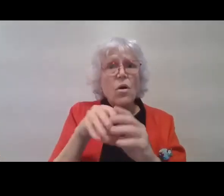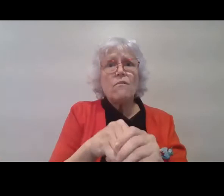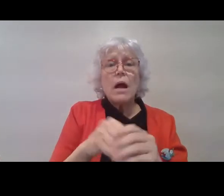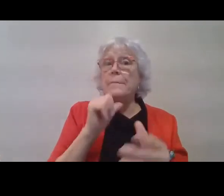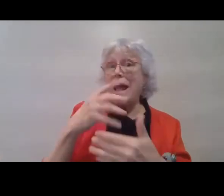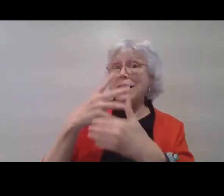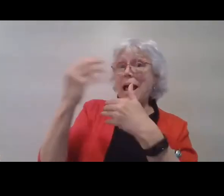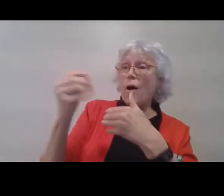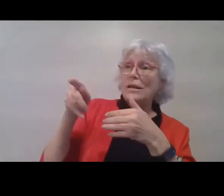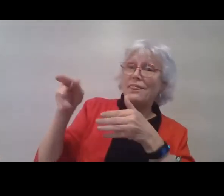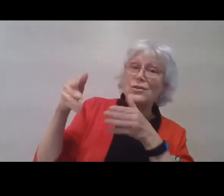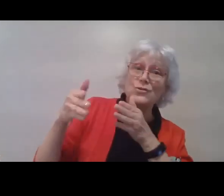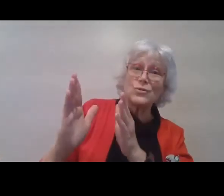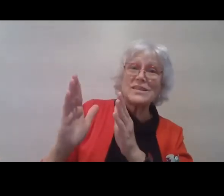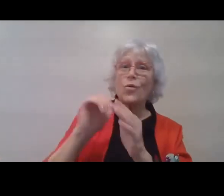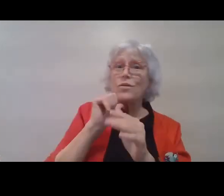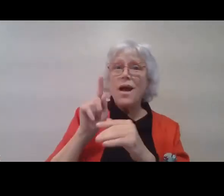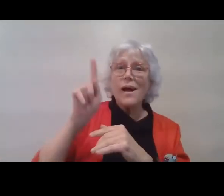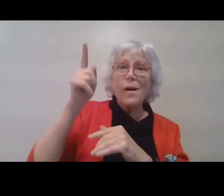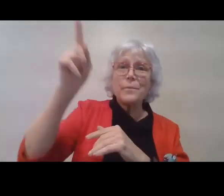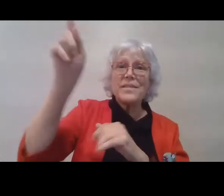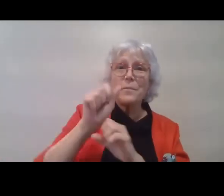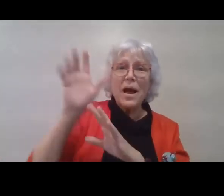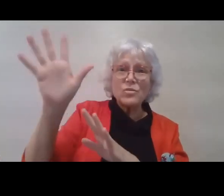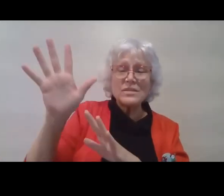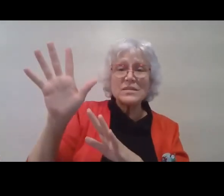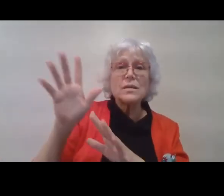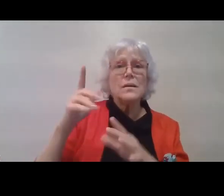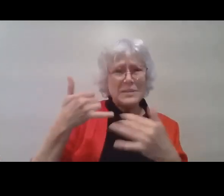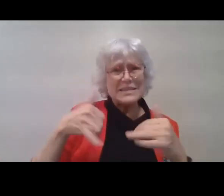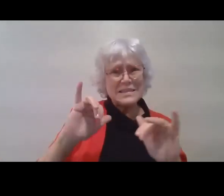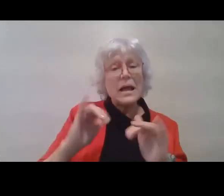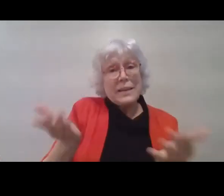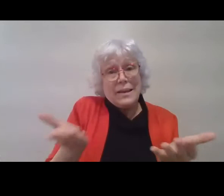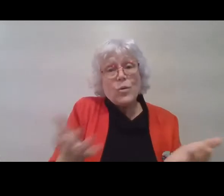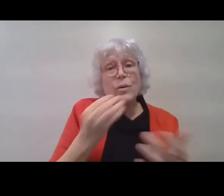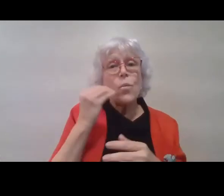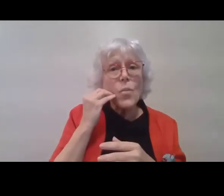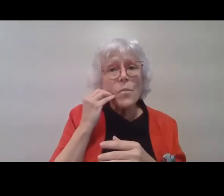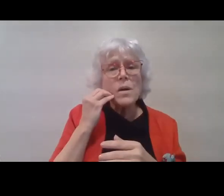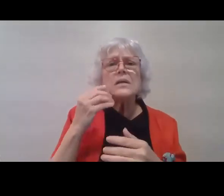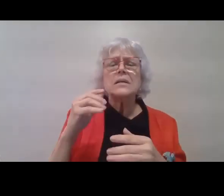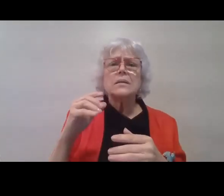on the streets or in the mountains or whatever. But I am at home, compiling data, I am